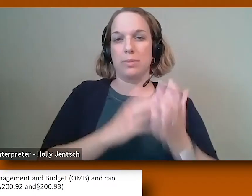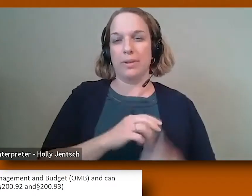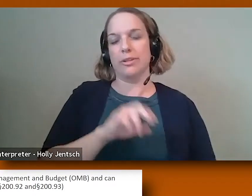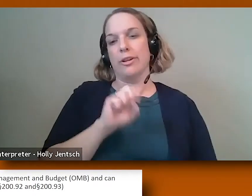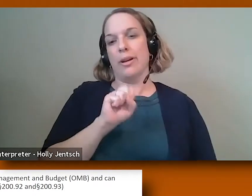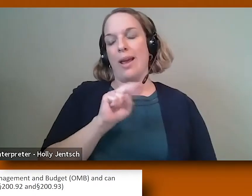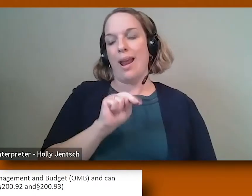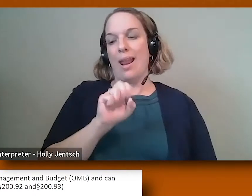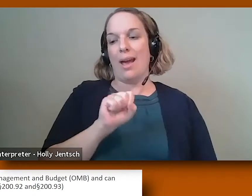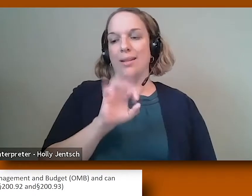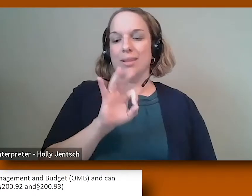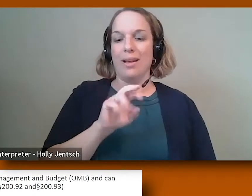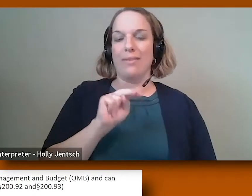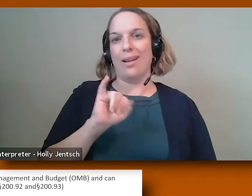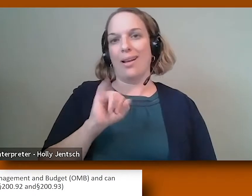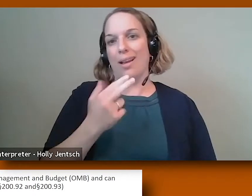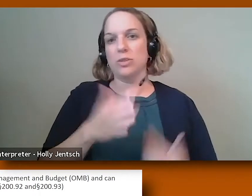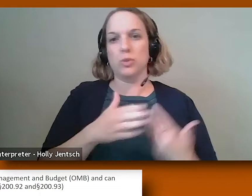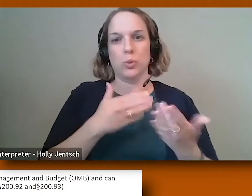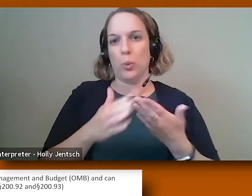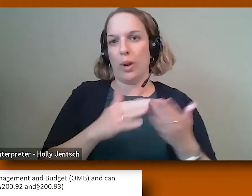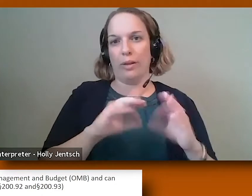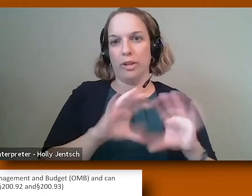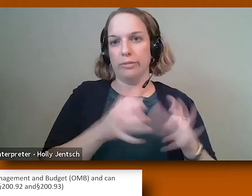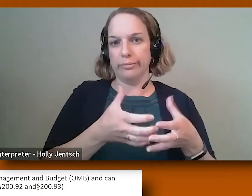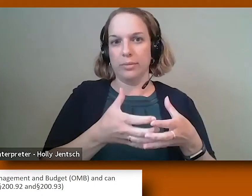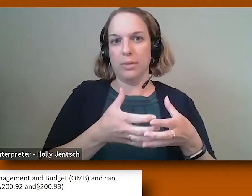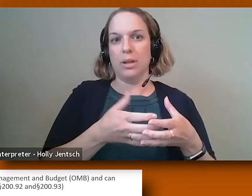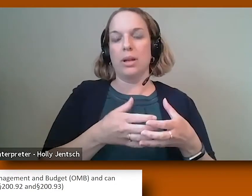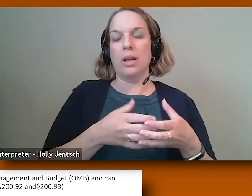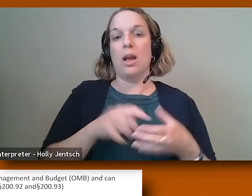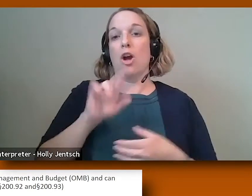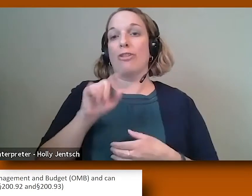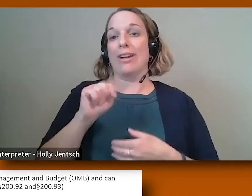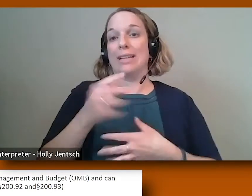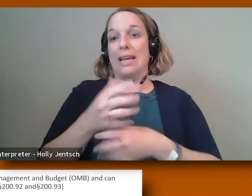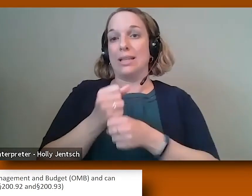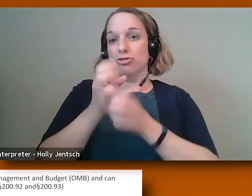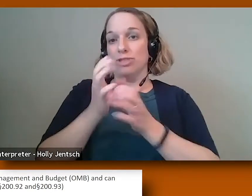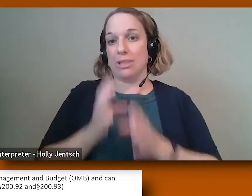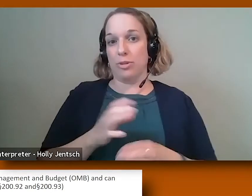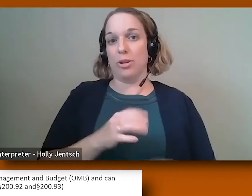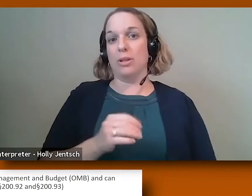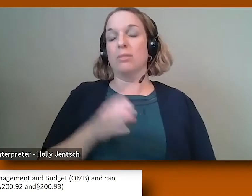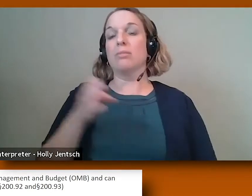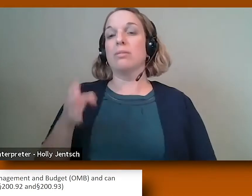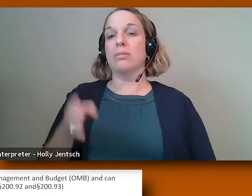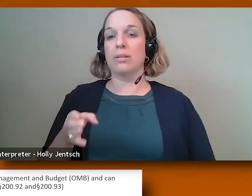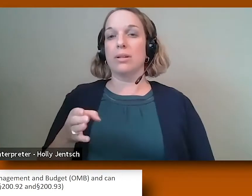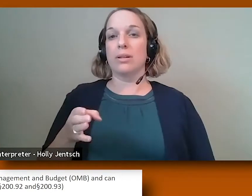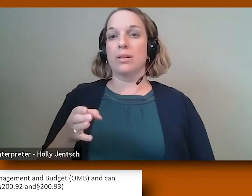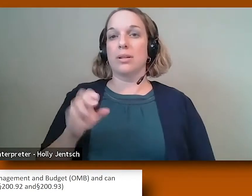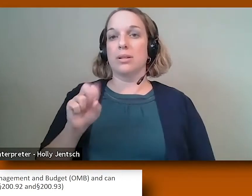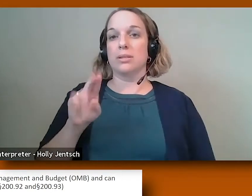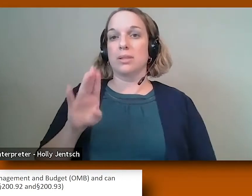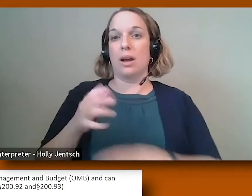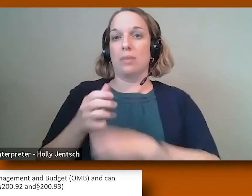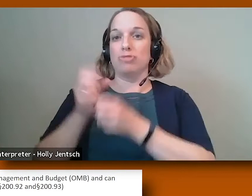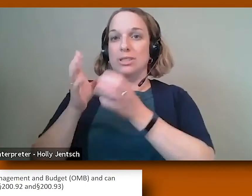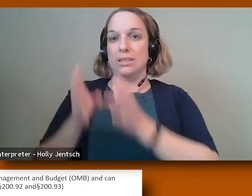or whatever other agency. RIT, which would be the recipient, and then the subrecipient, which would be U of R